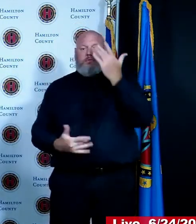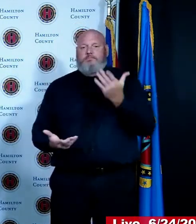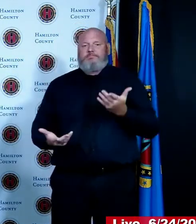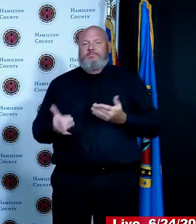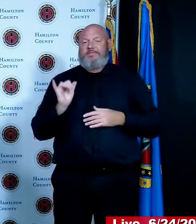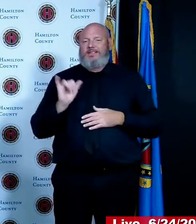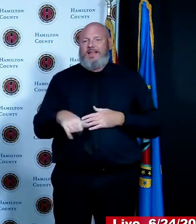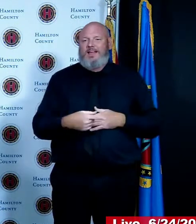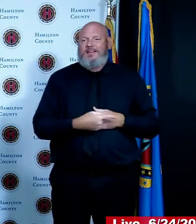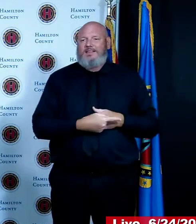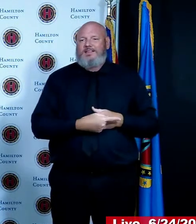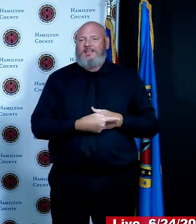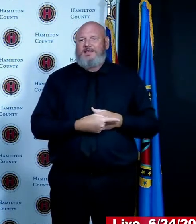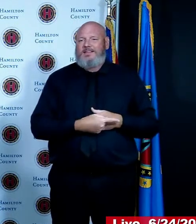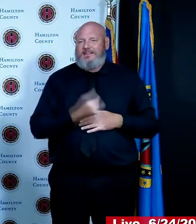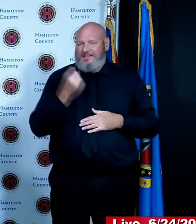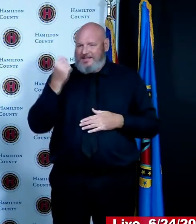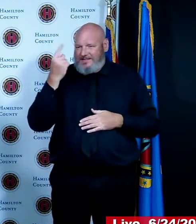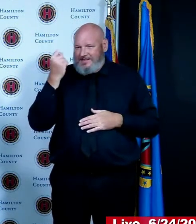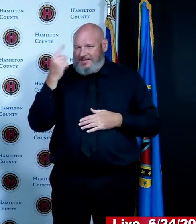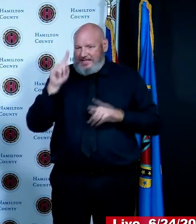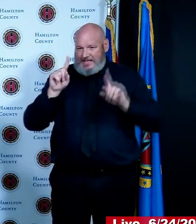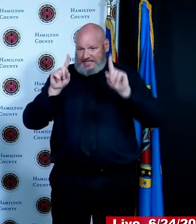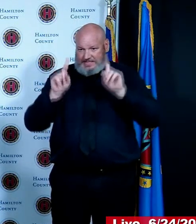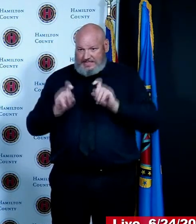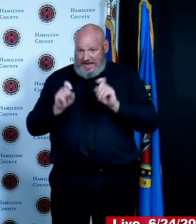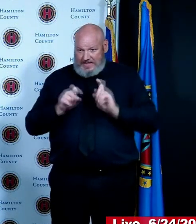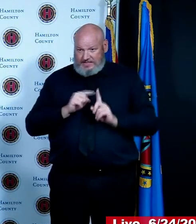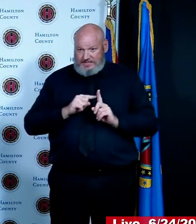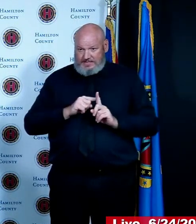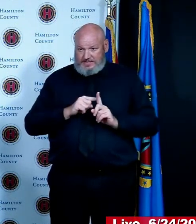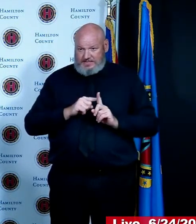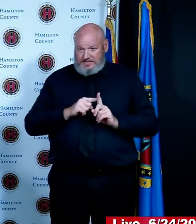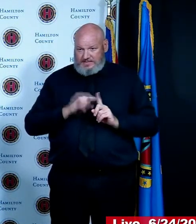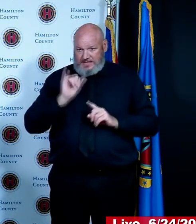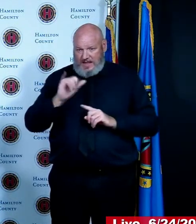merely a snapshot in time and so always remember if you're symptomatic or you